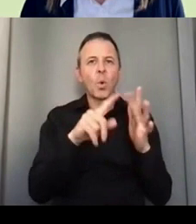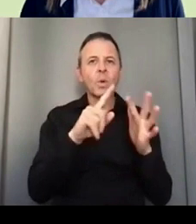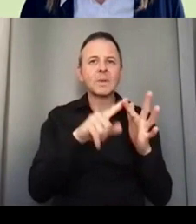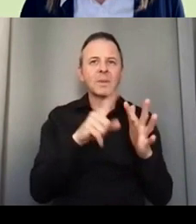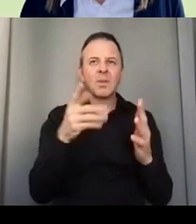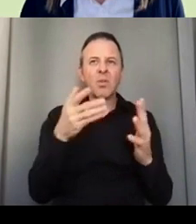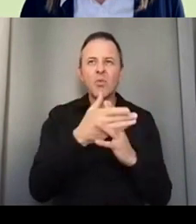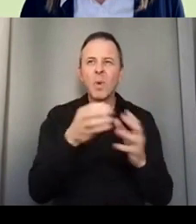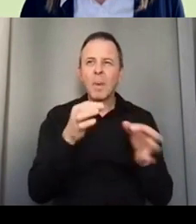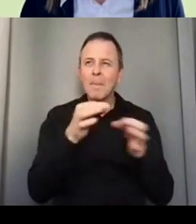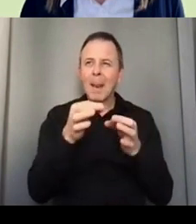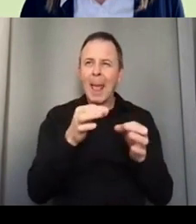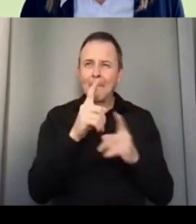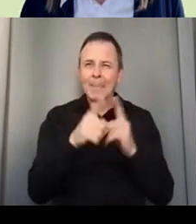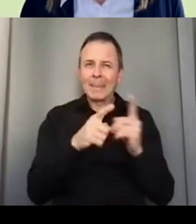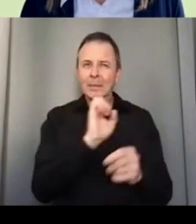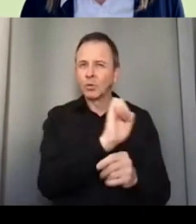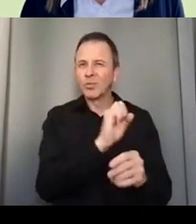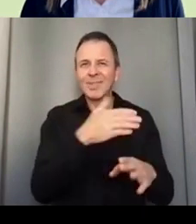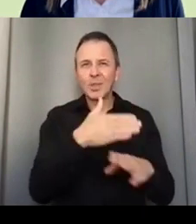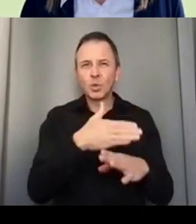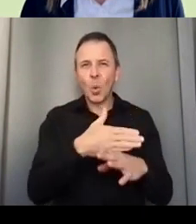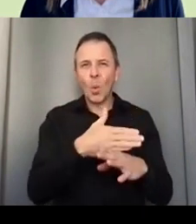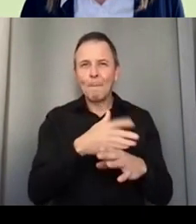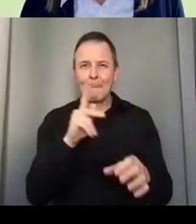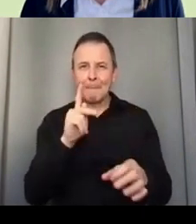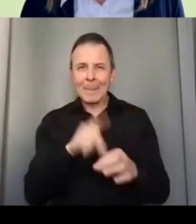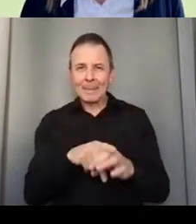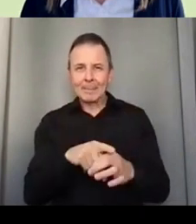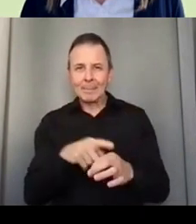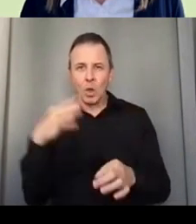this is not really their role as participants and nominees it is our role